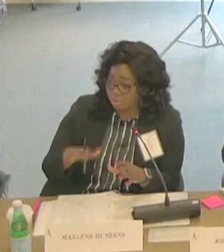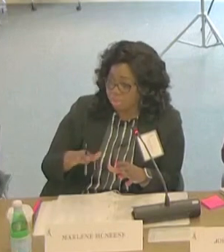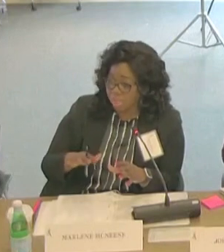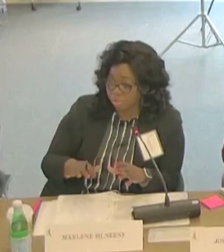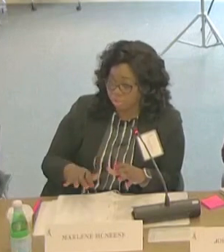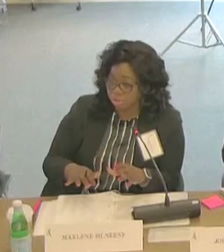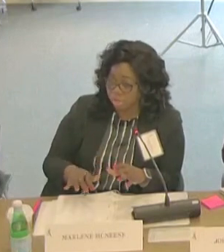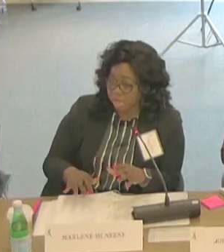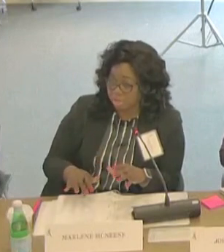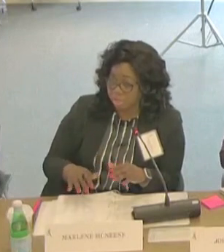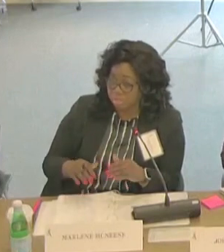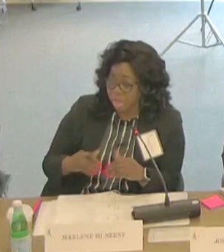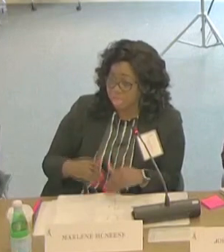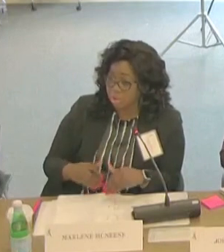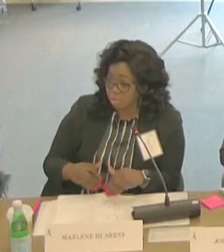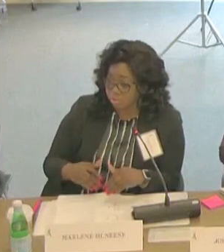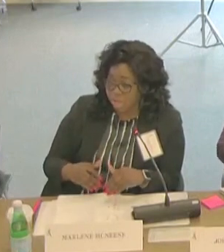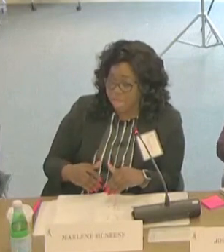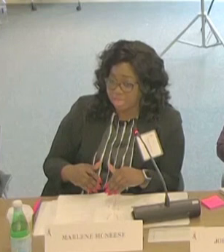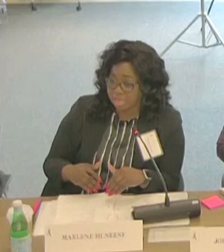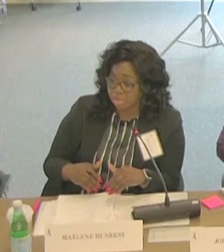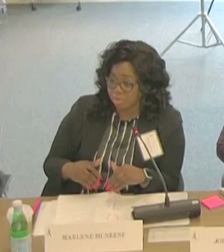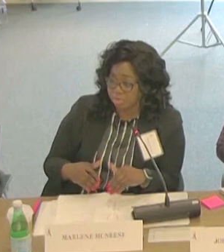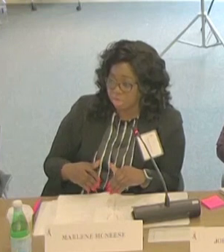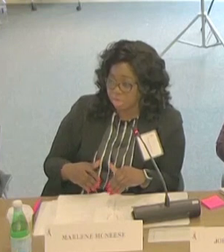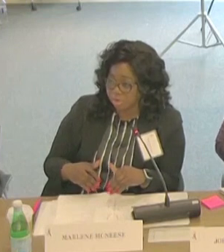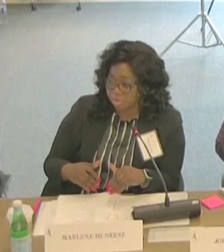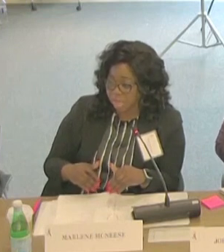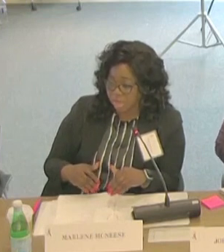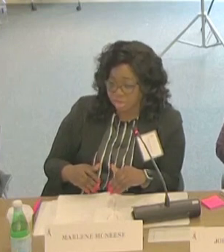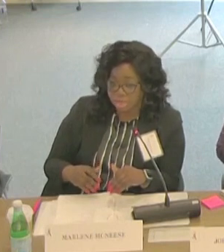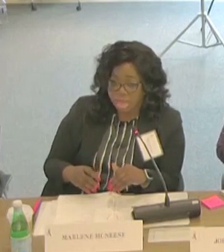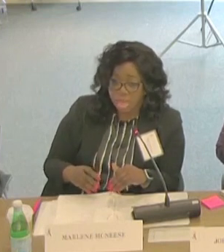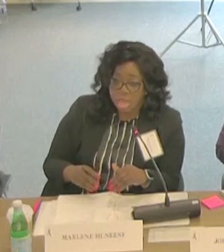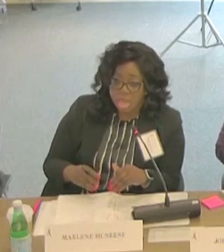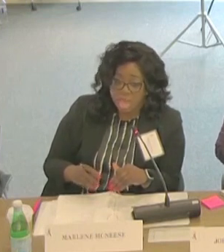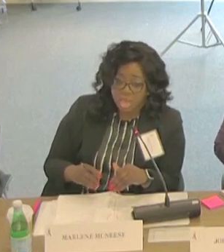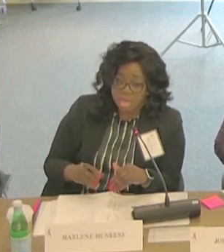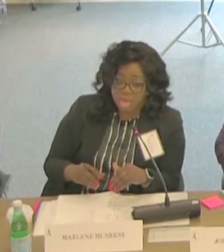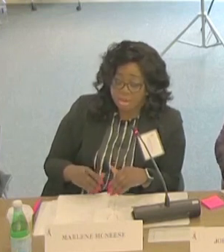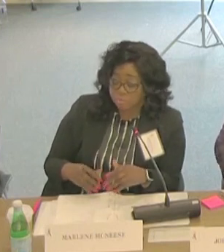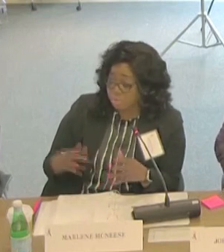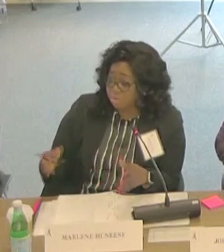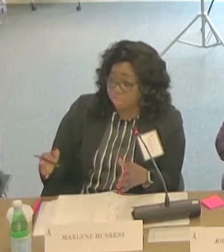in which they trickle down to my local reality in Houston and Harris County. And I remember